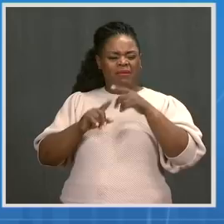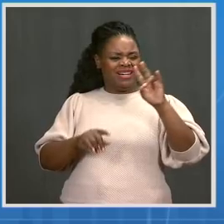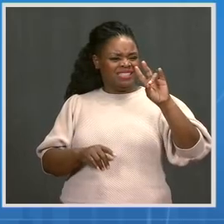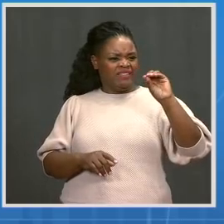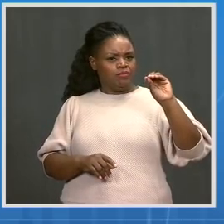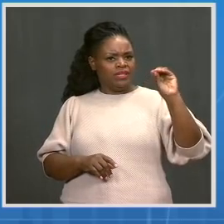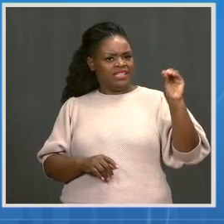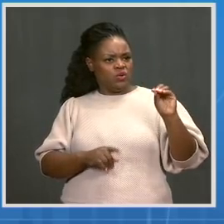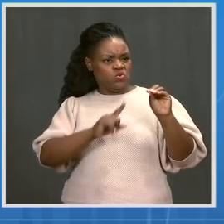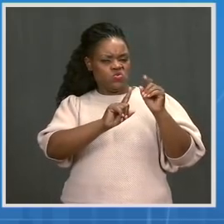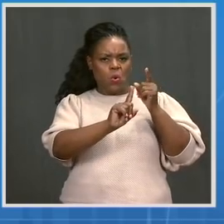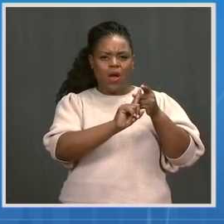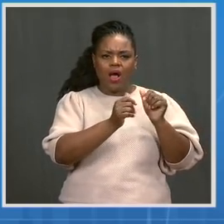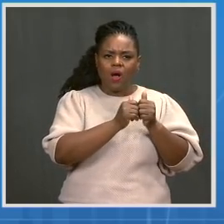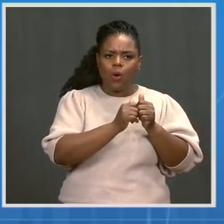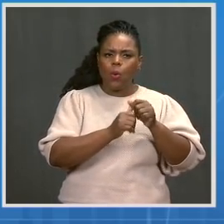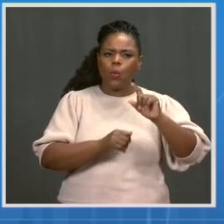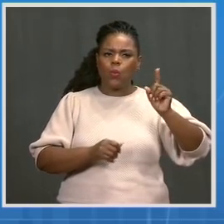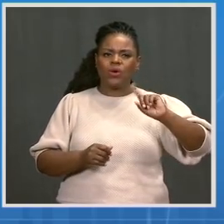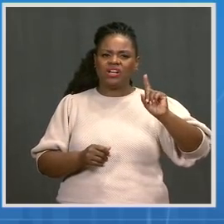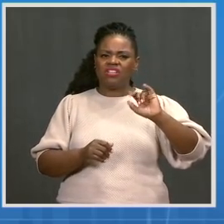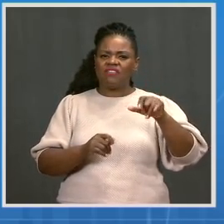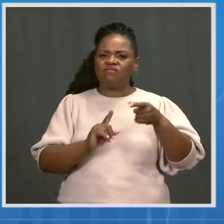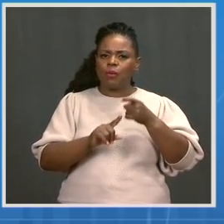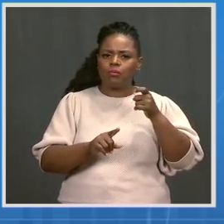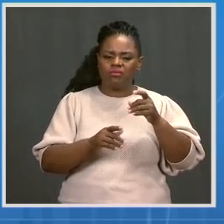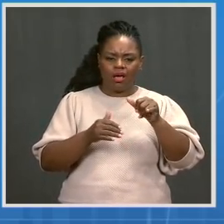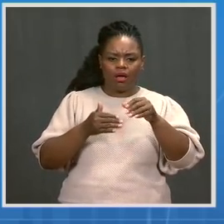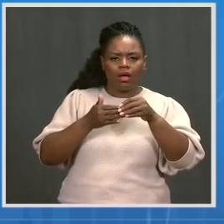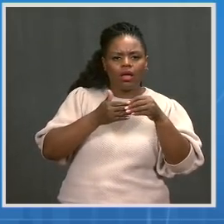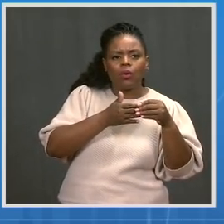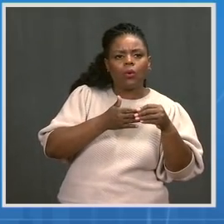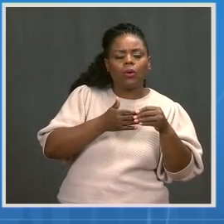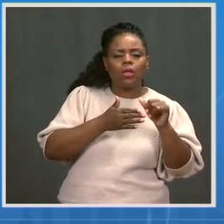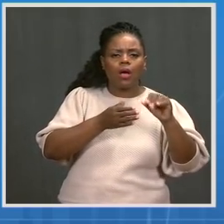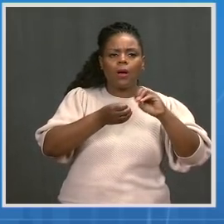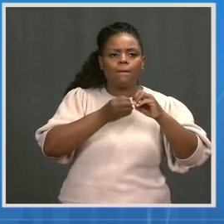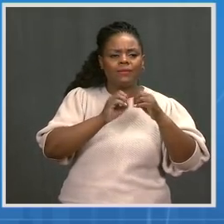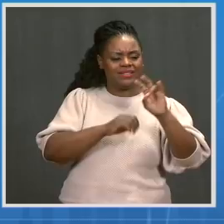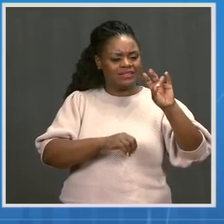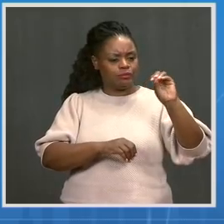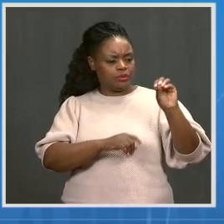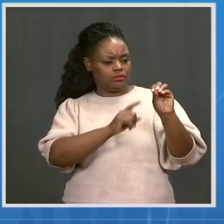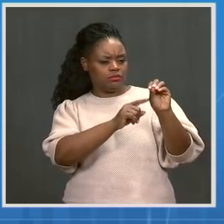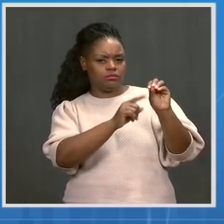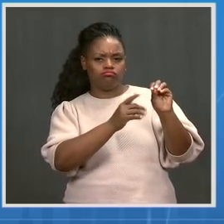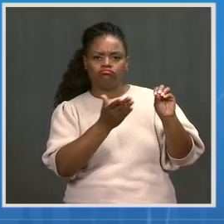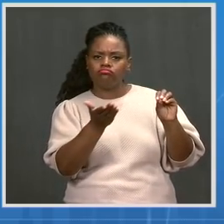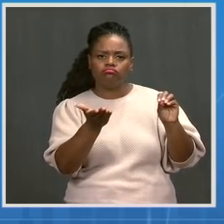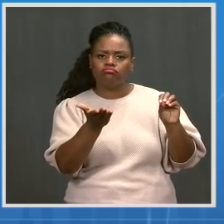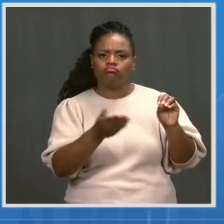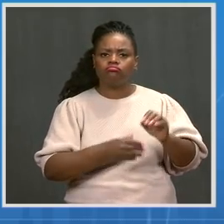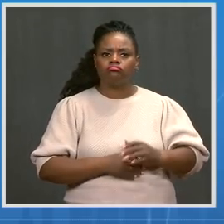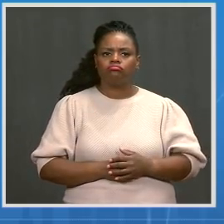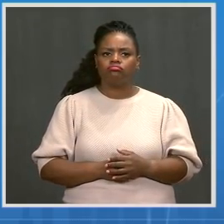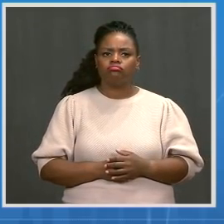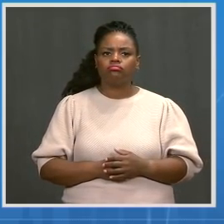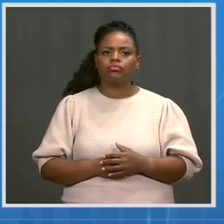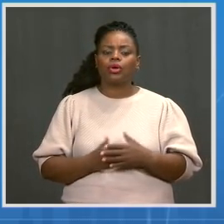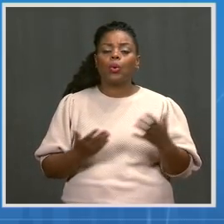What led you to that particular number? And what do you think is the main thing